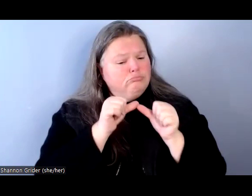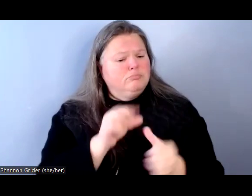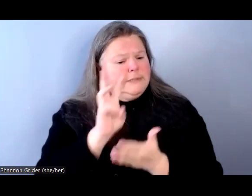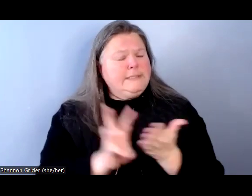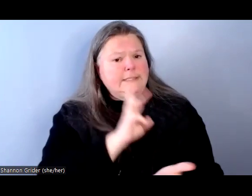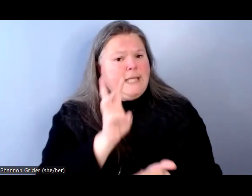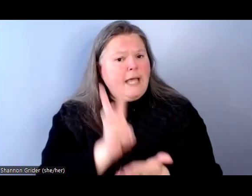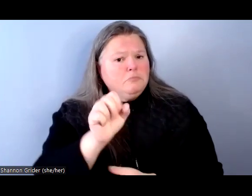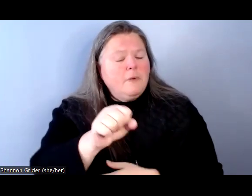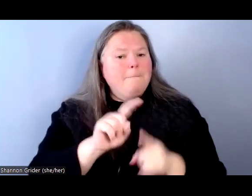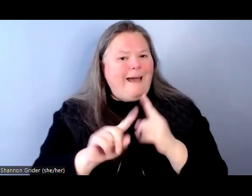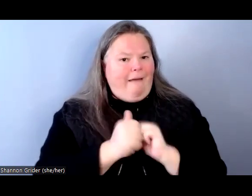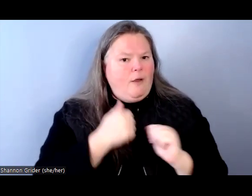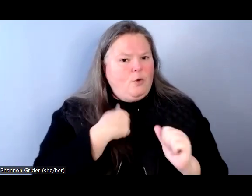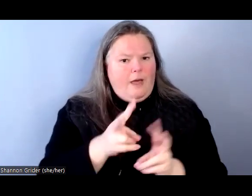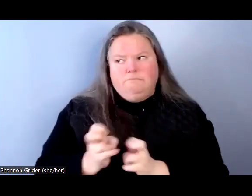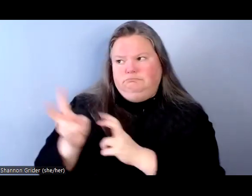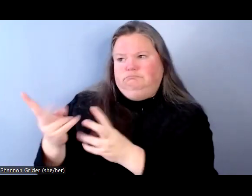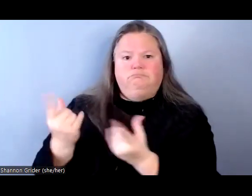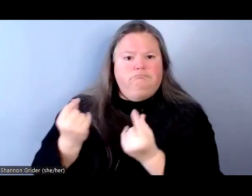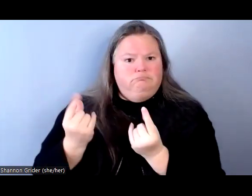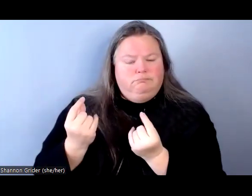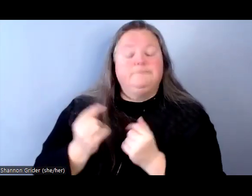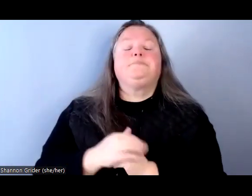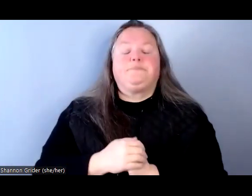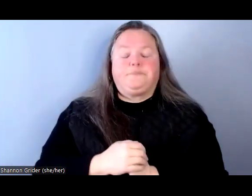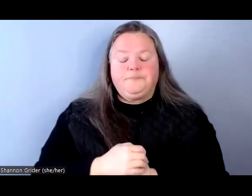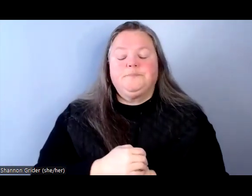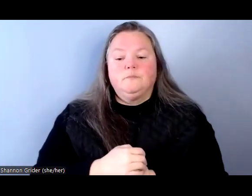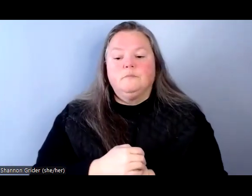your continuing education training hours when entering/uploading your CE hours, you would go to the